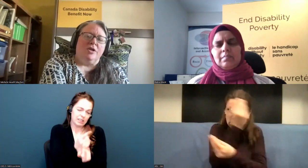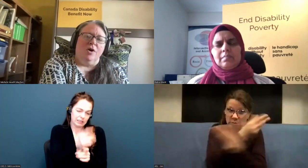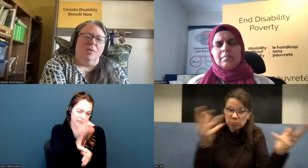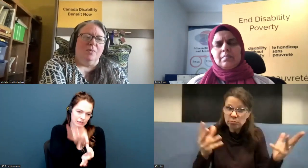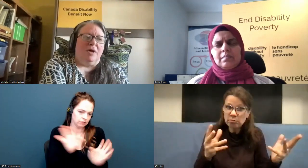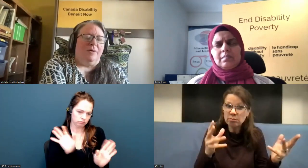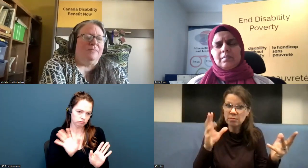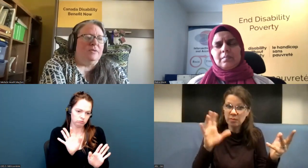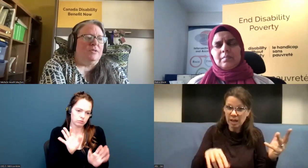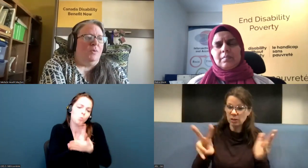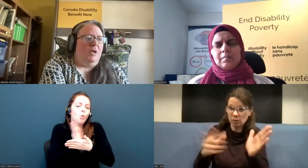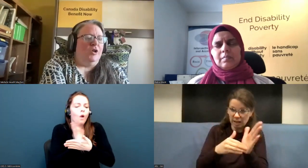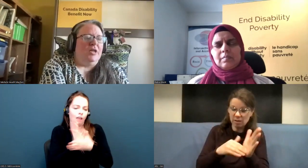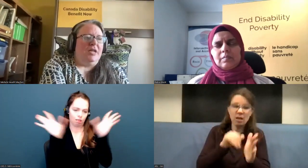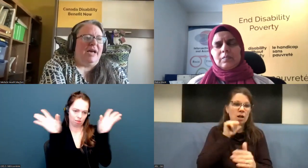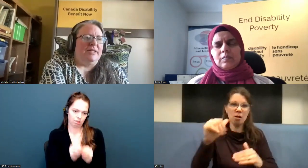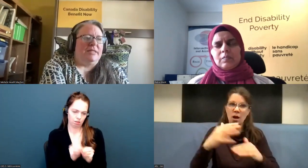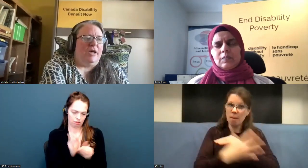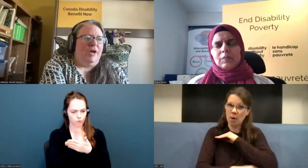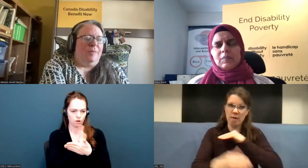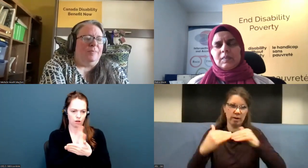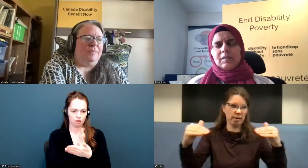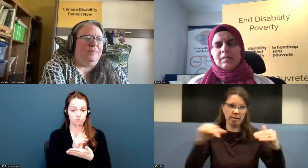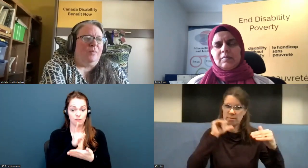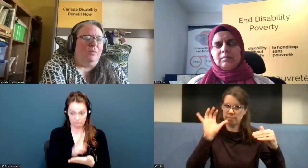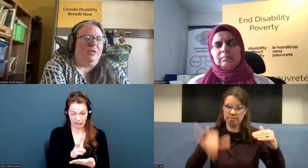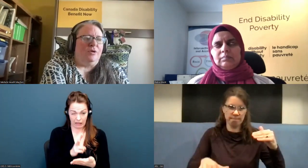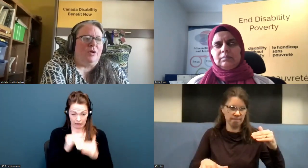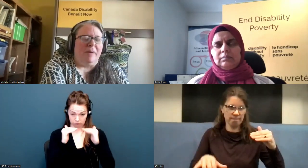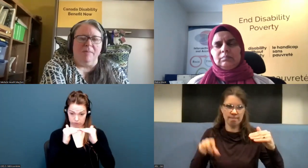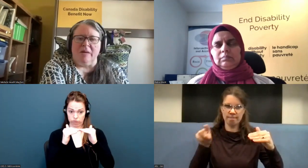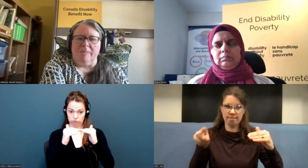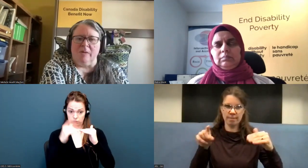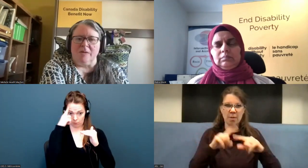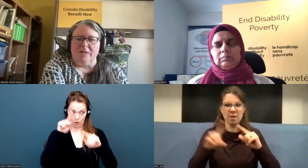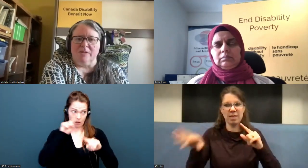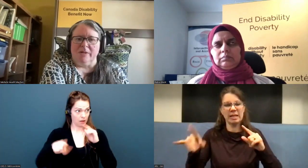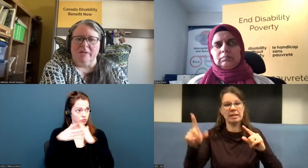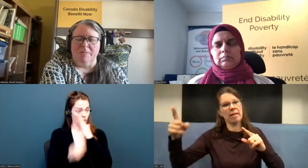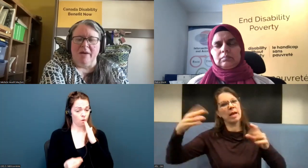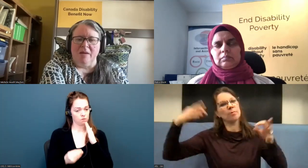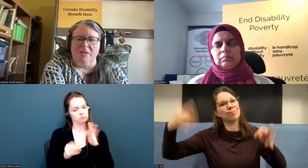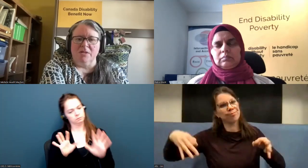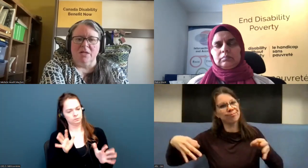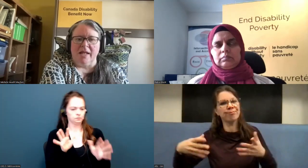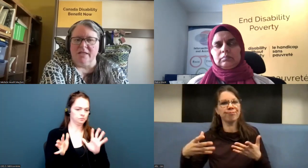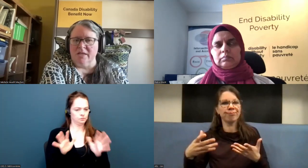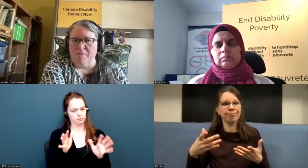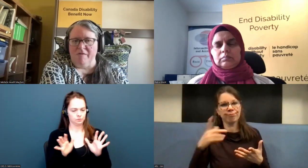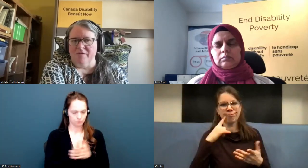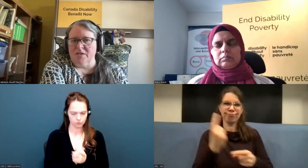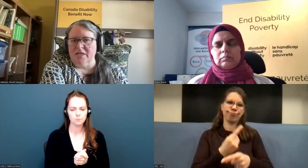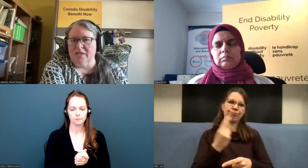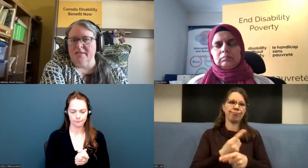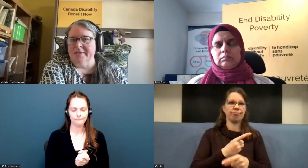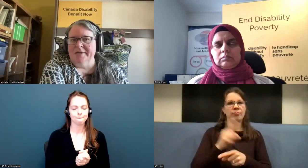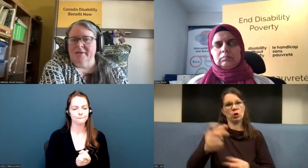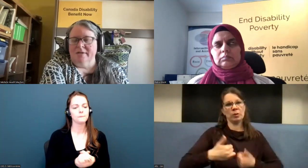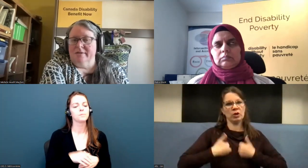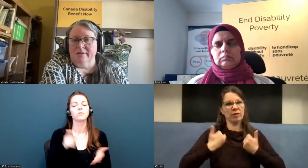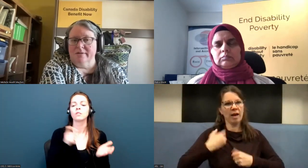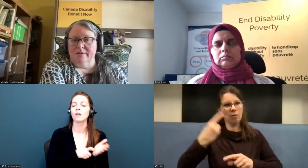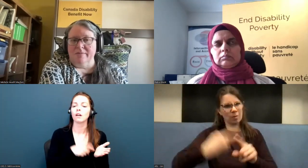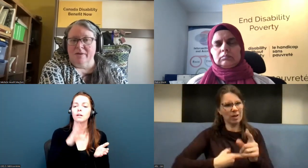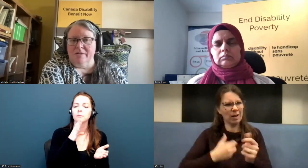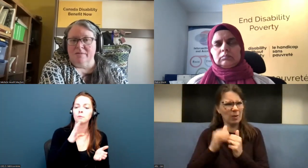SO WE'RE LOOKING AT WHEN WE TALK ABOUT PEOPLE ON DISABILITY PAYMENTS, ATLANTIC PROVINCES,